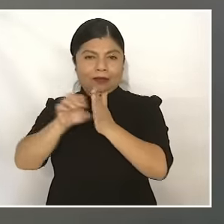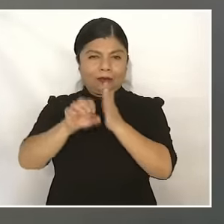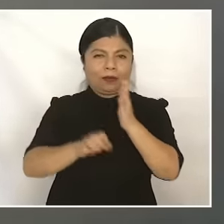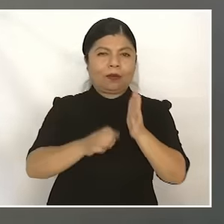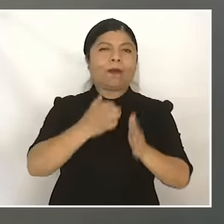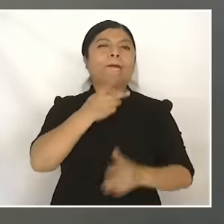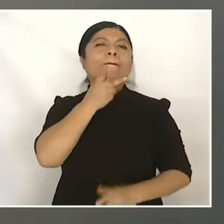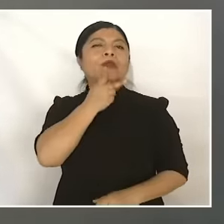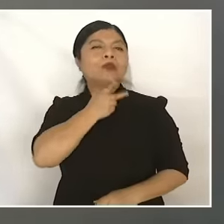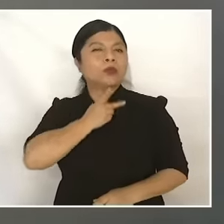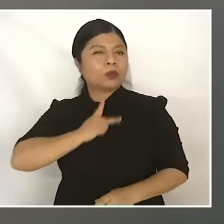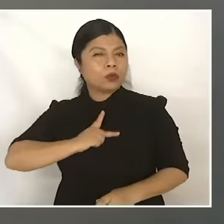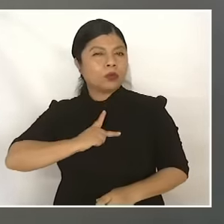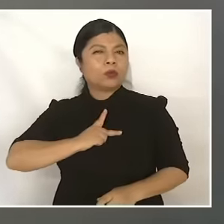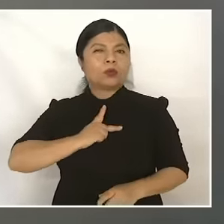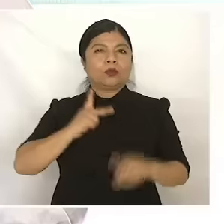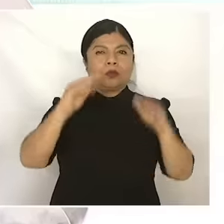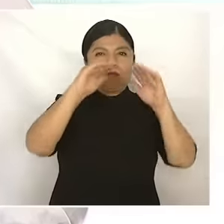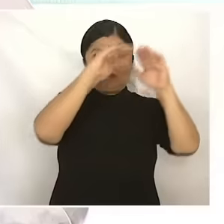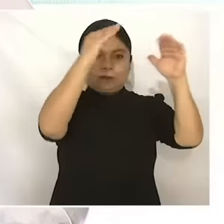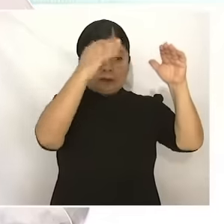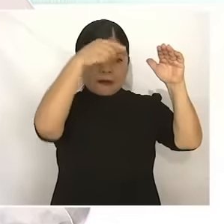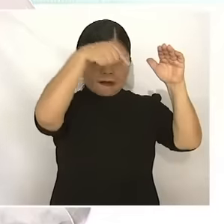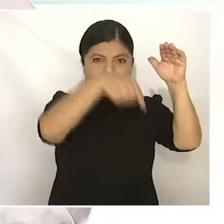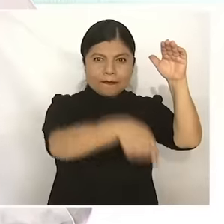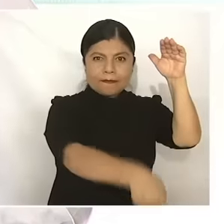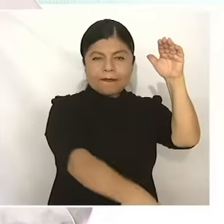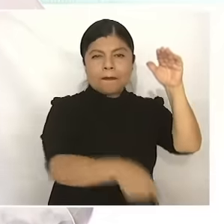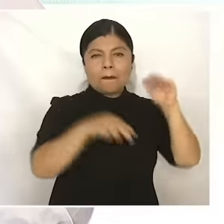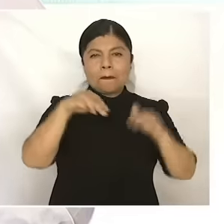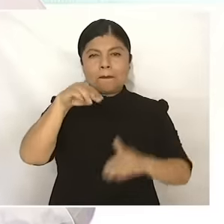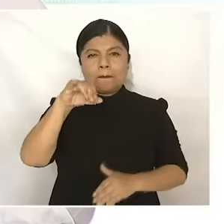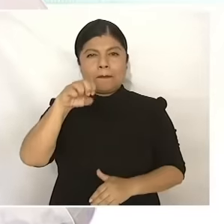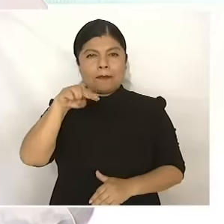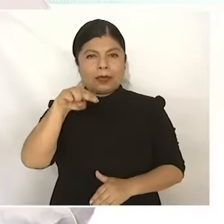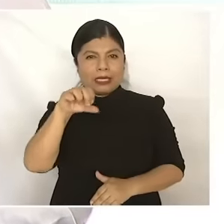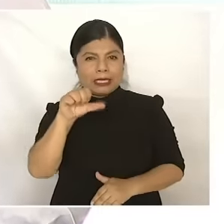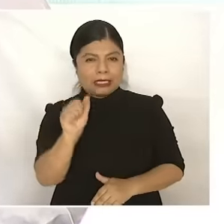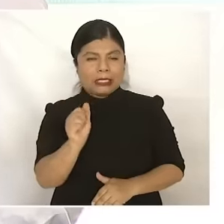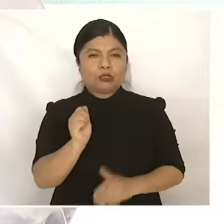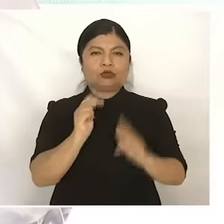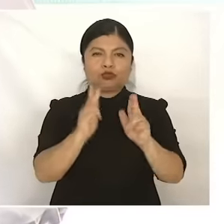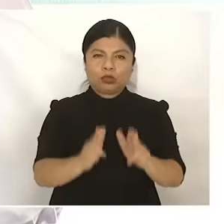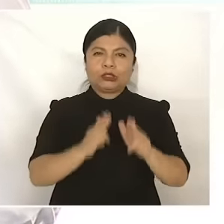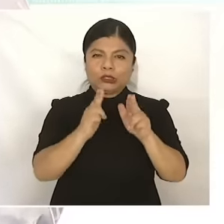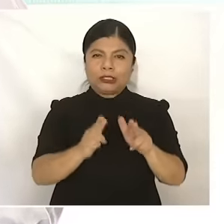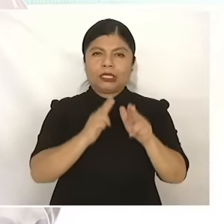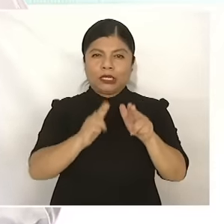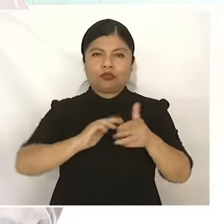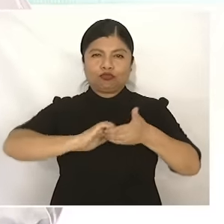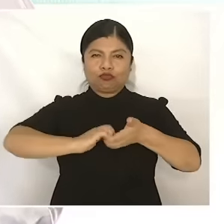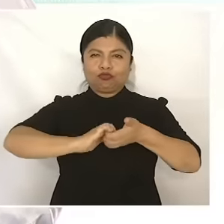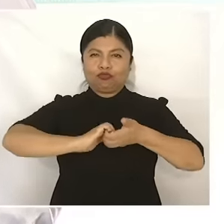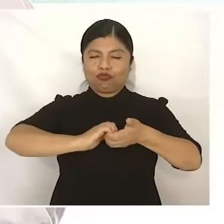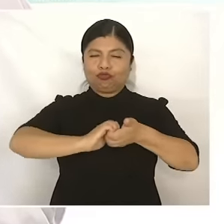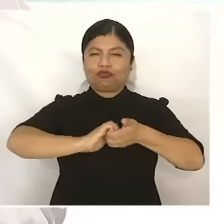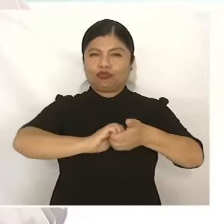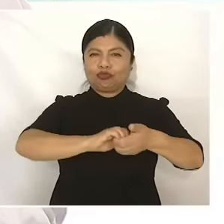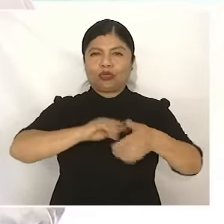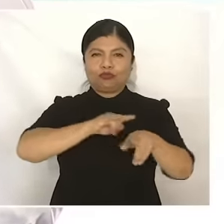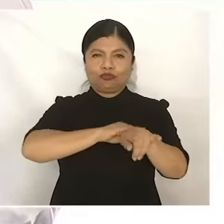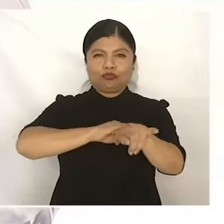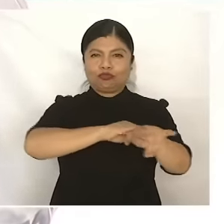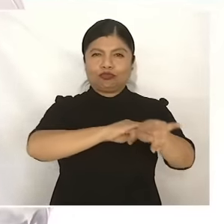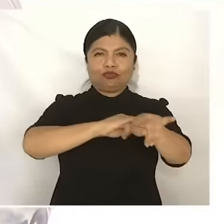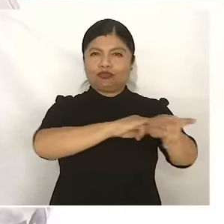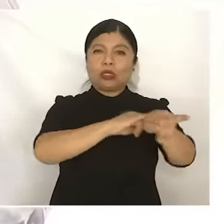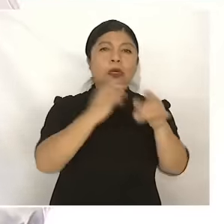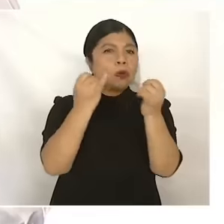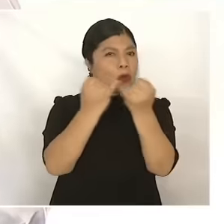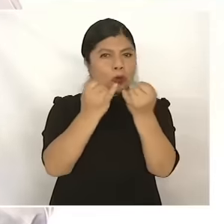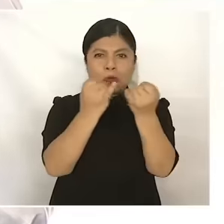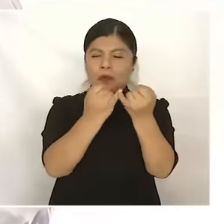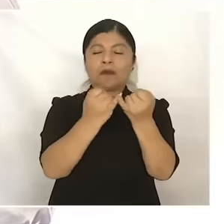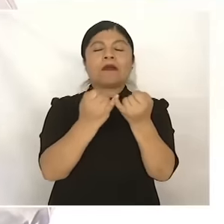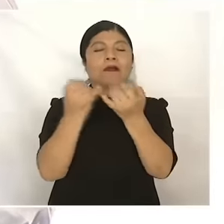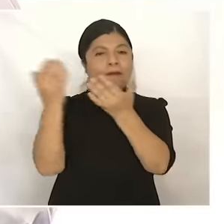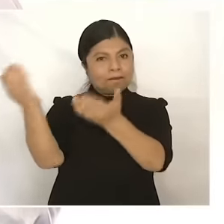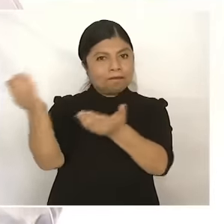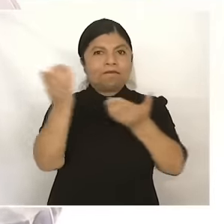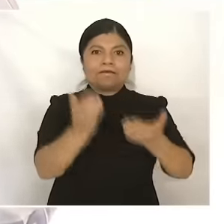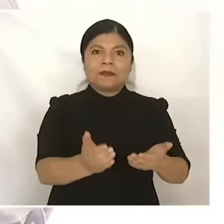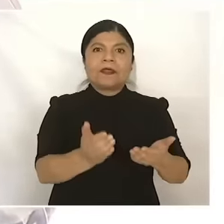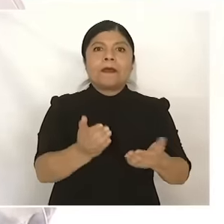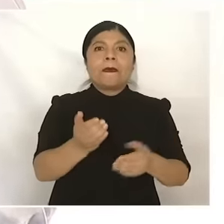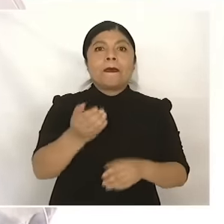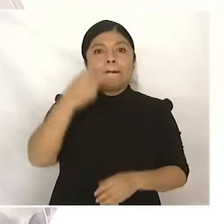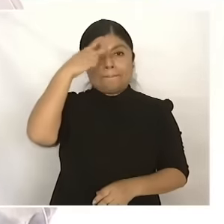the railways were recovered, what happened later, progress was made in the social field, of course,